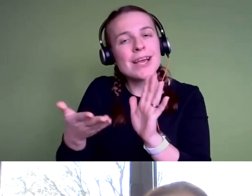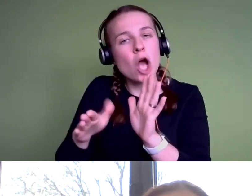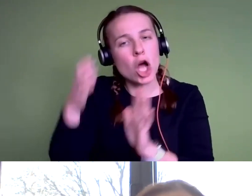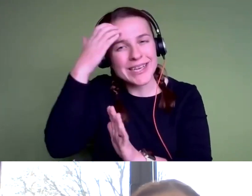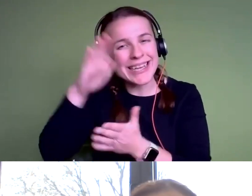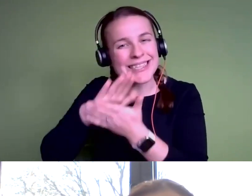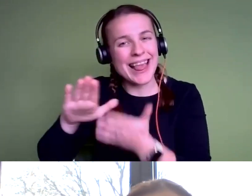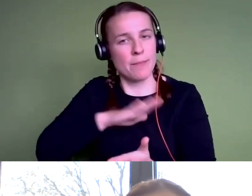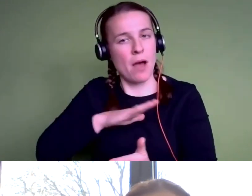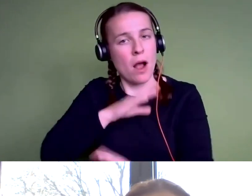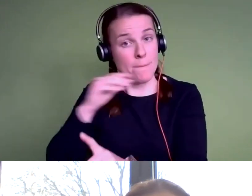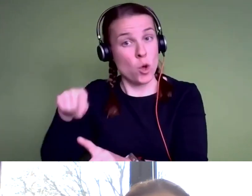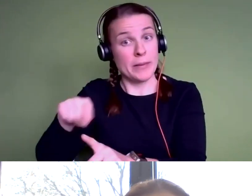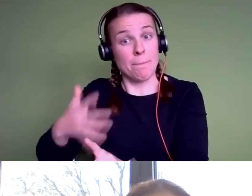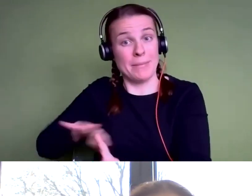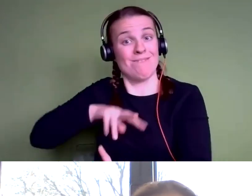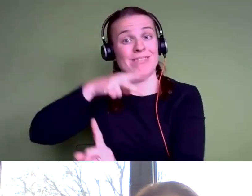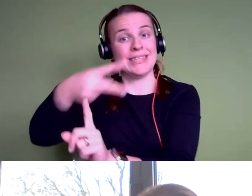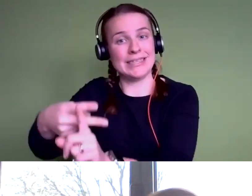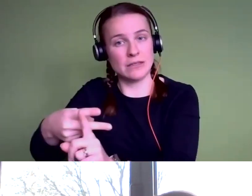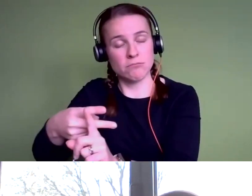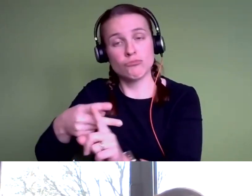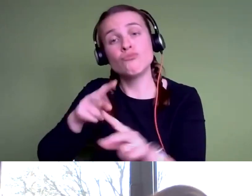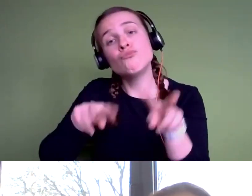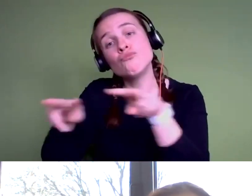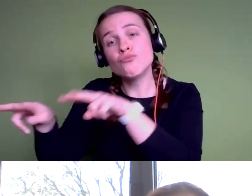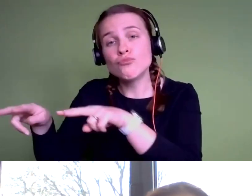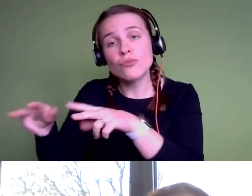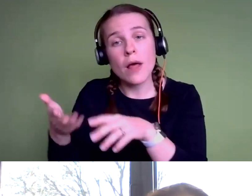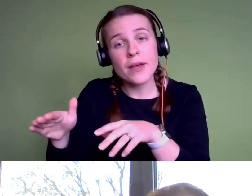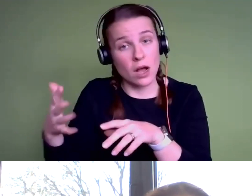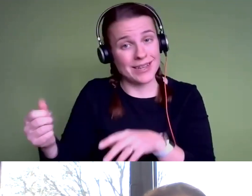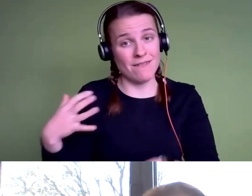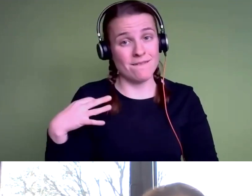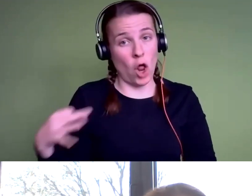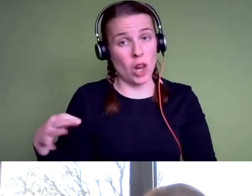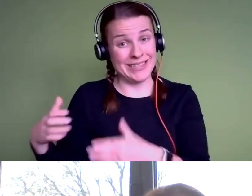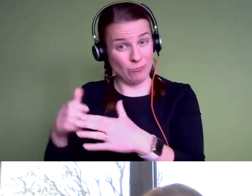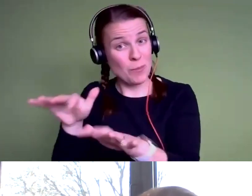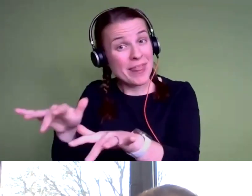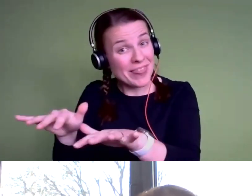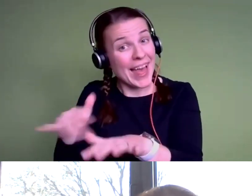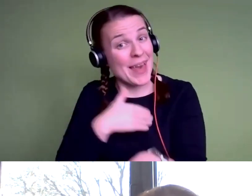, and we went down to visit